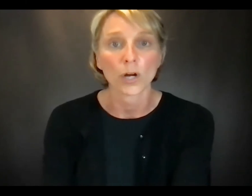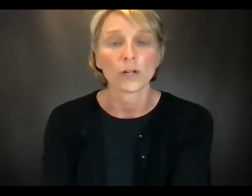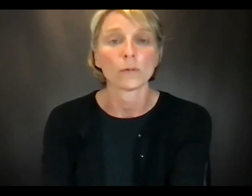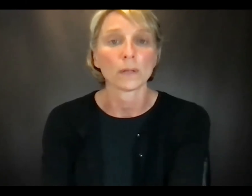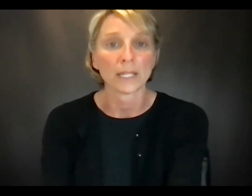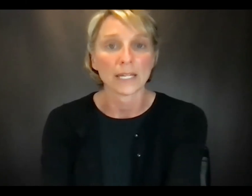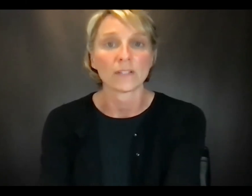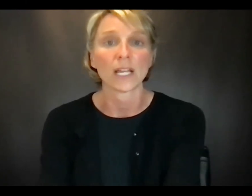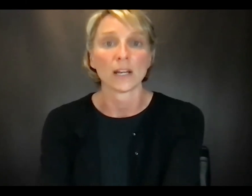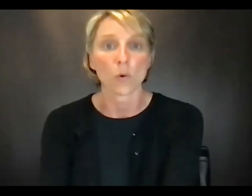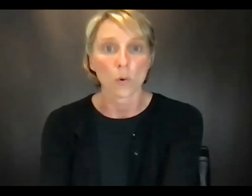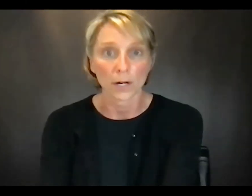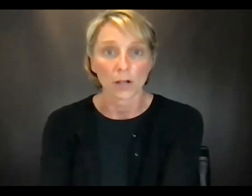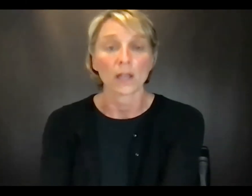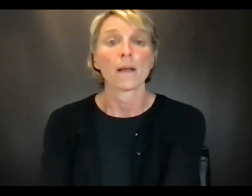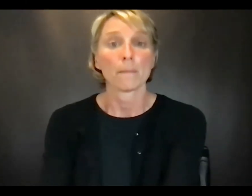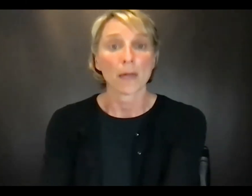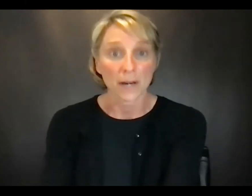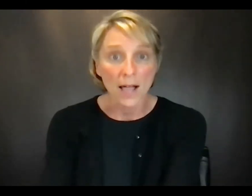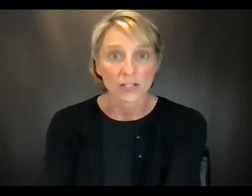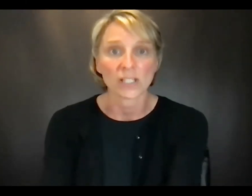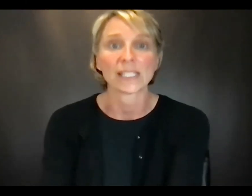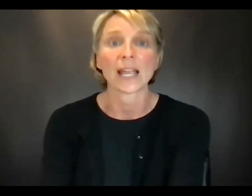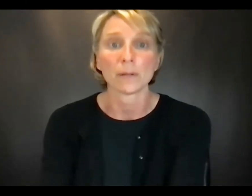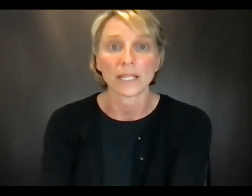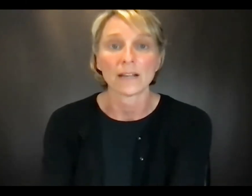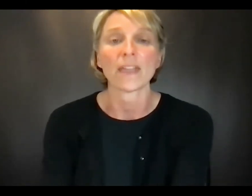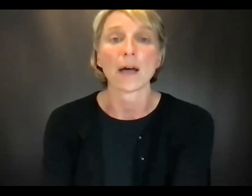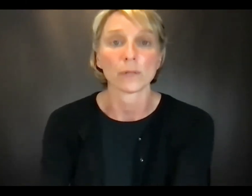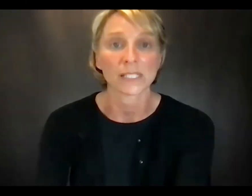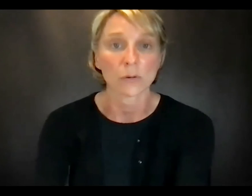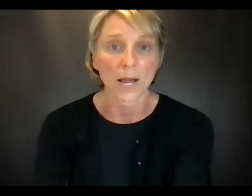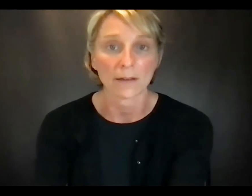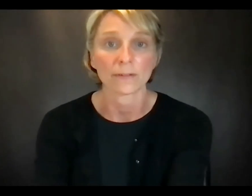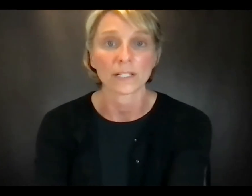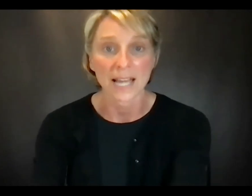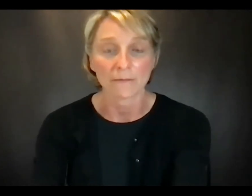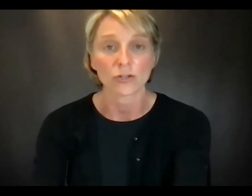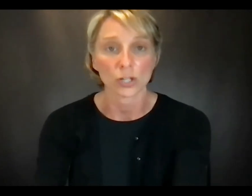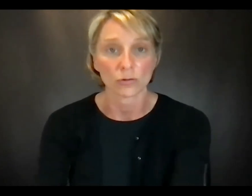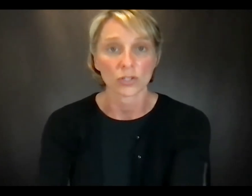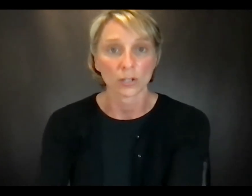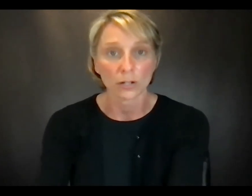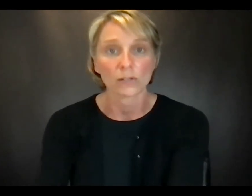who believed in oral methodologies. They believed that was the way for deaf children to learn so